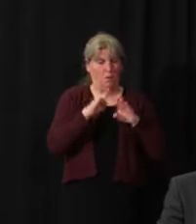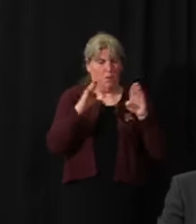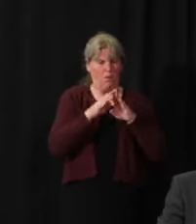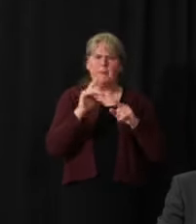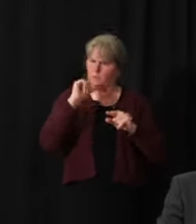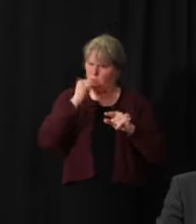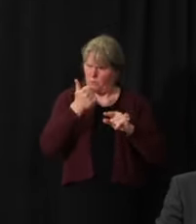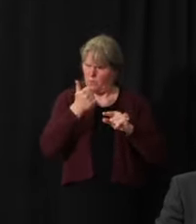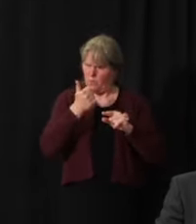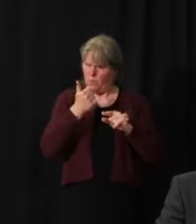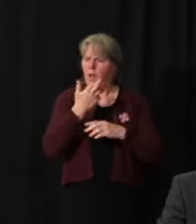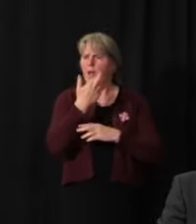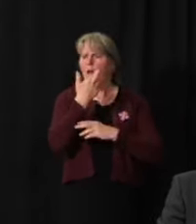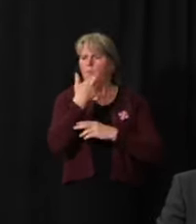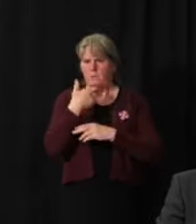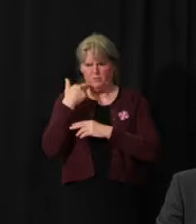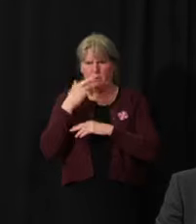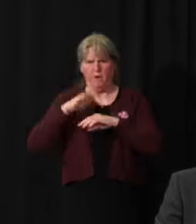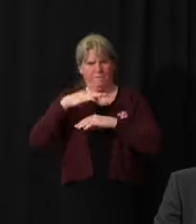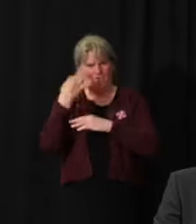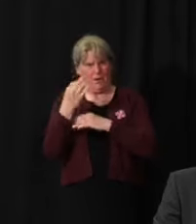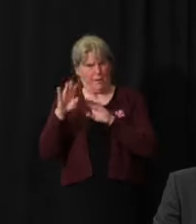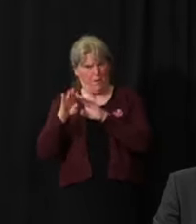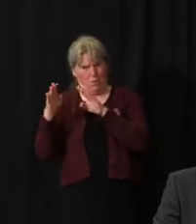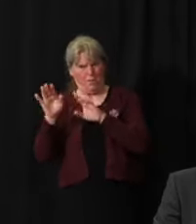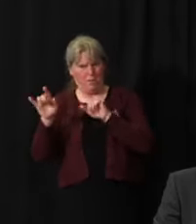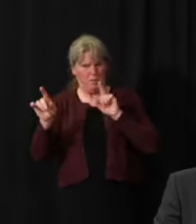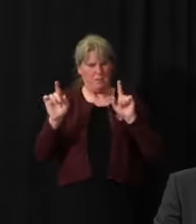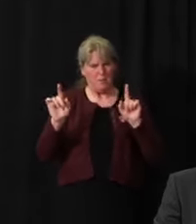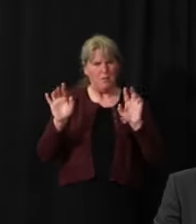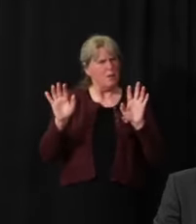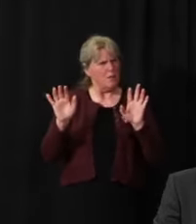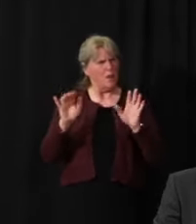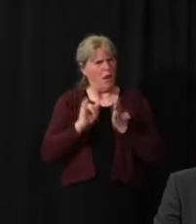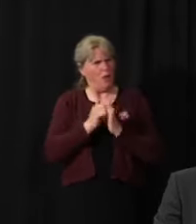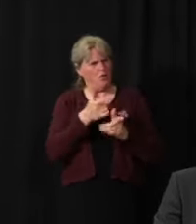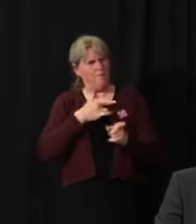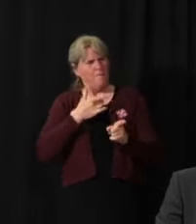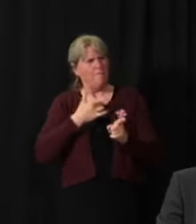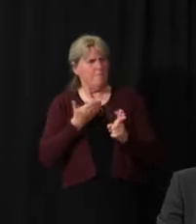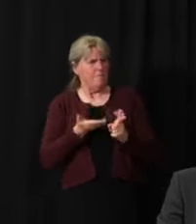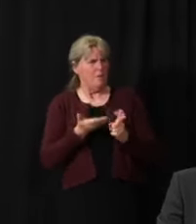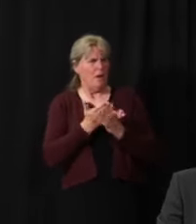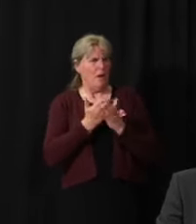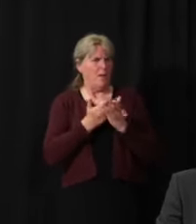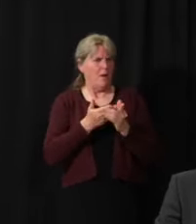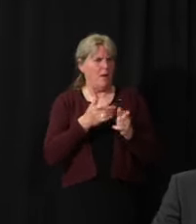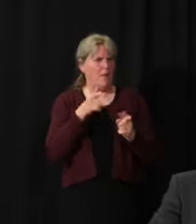businesses getting set to open, restaurants on Friday, I guess